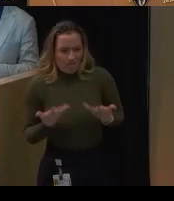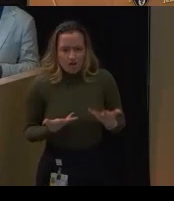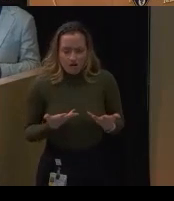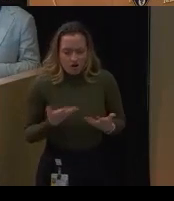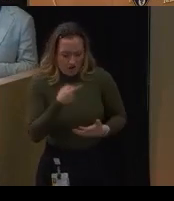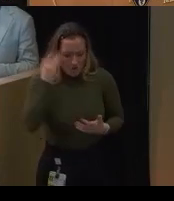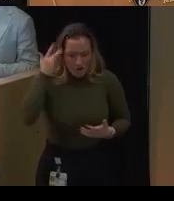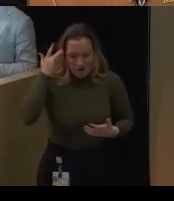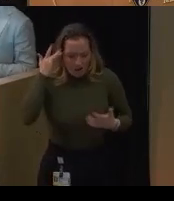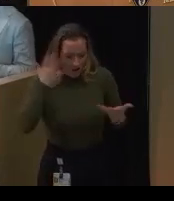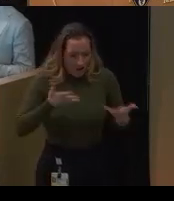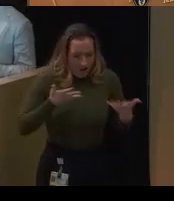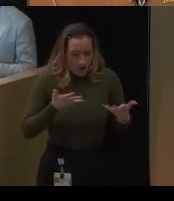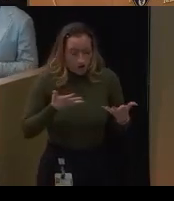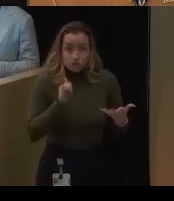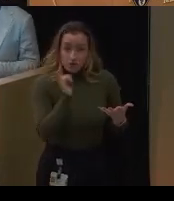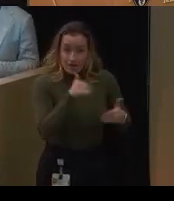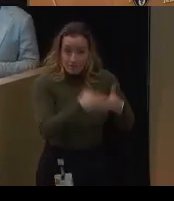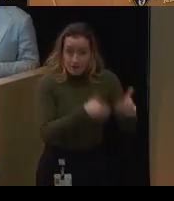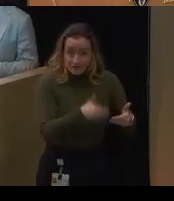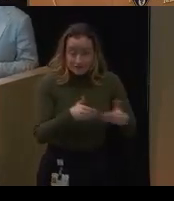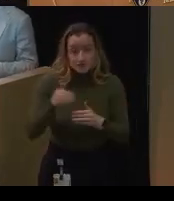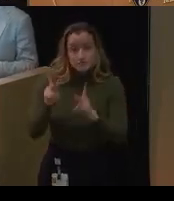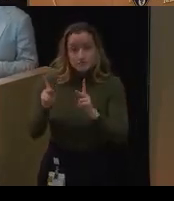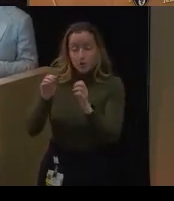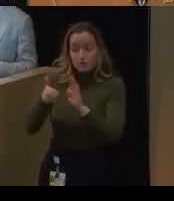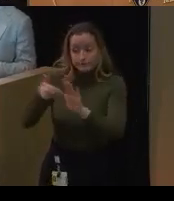well this is even harder for people with a schizophrenia spectrum disorder so